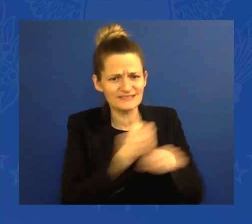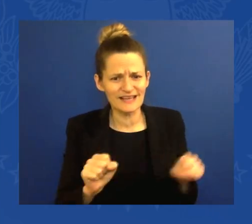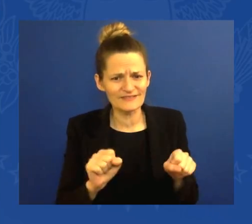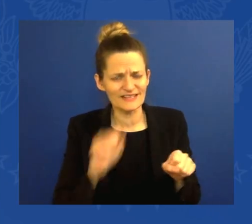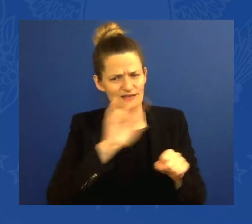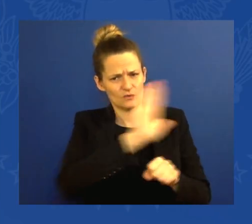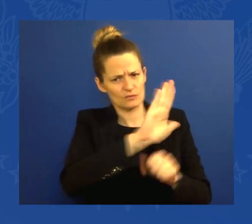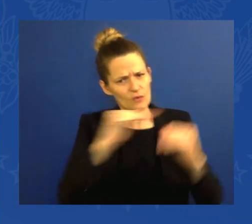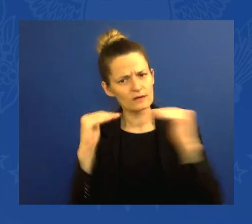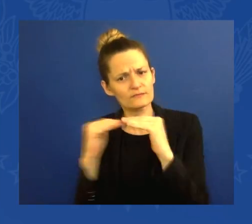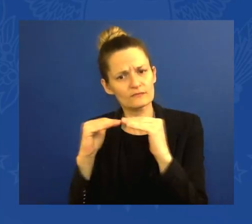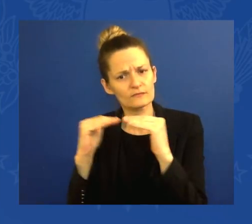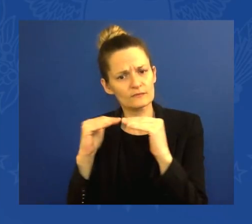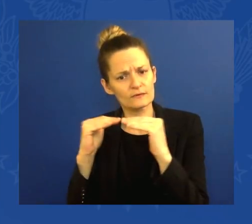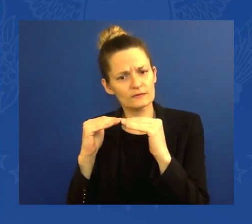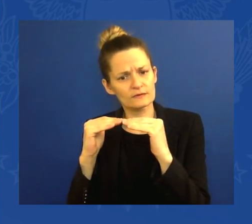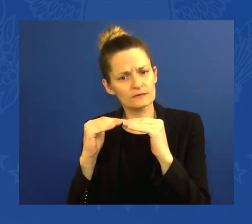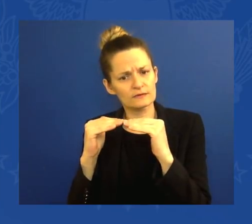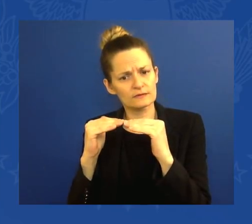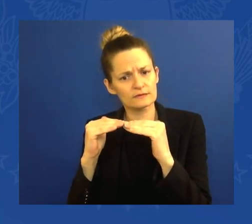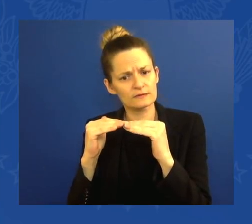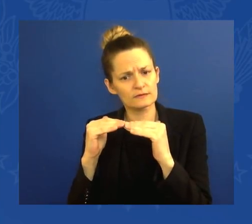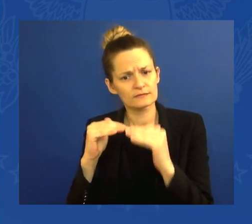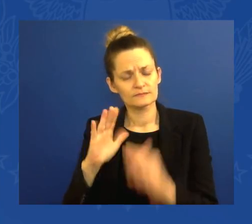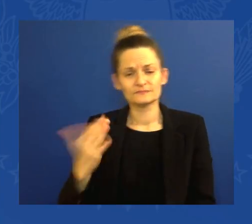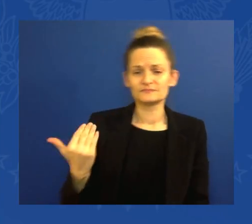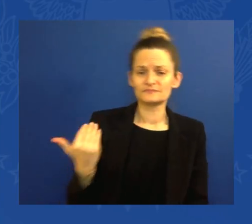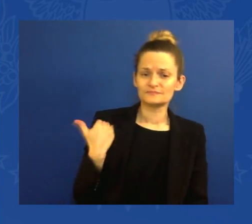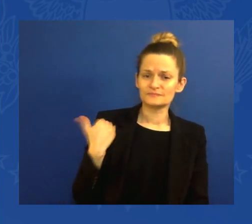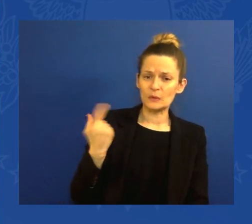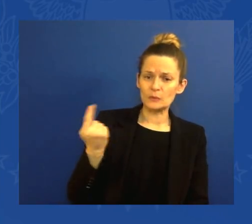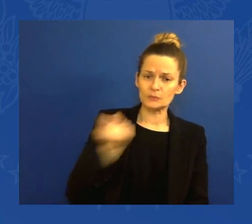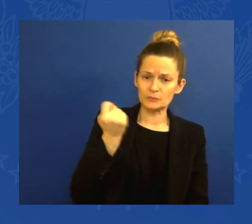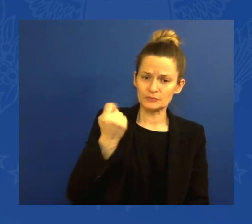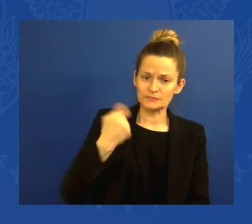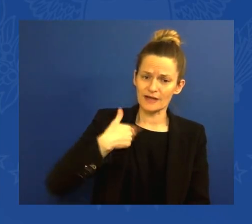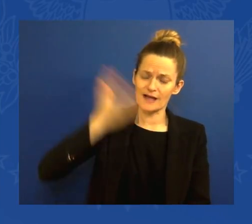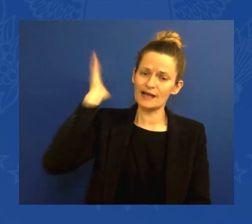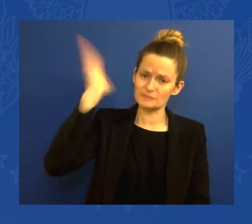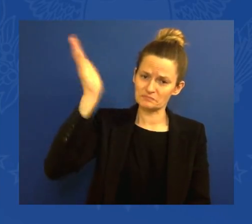I said I disagree with the notion that we can't work together on important things.